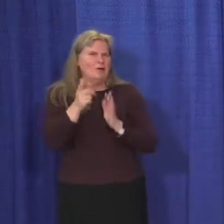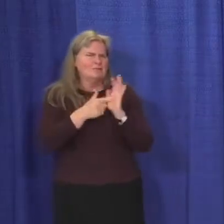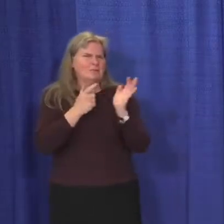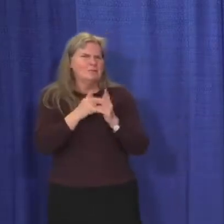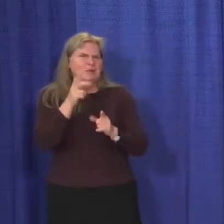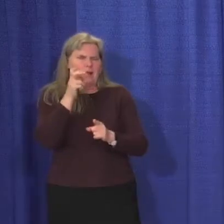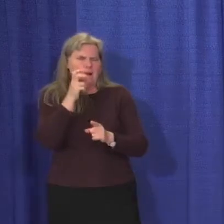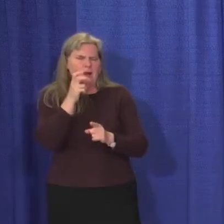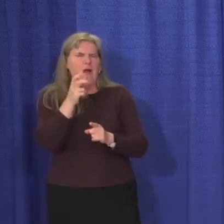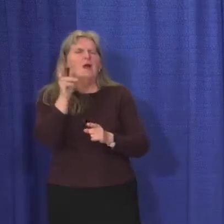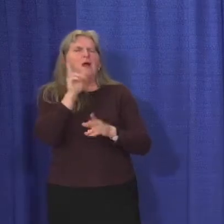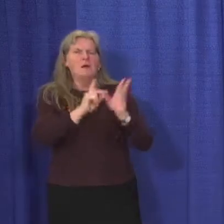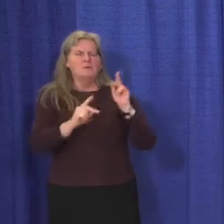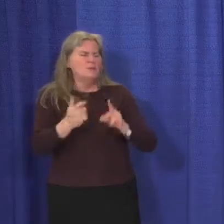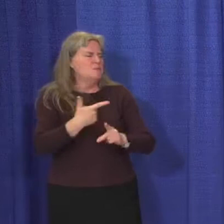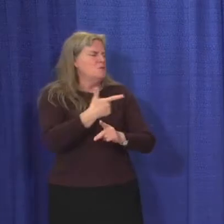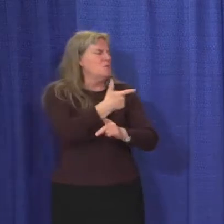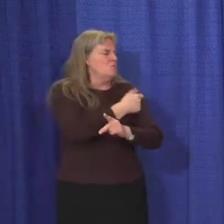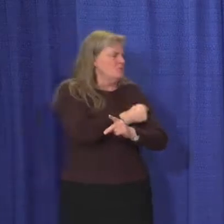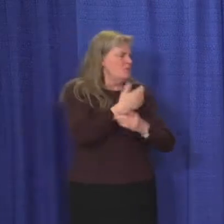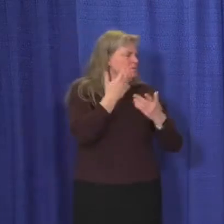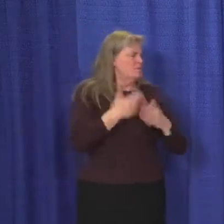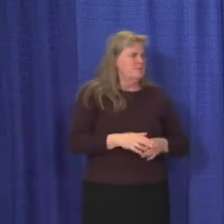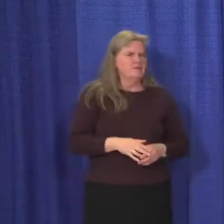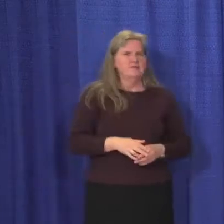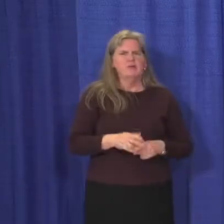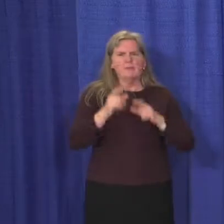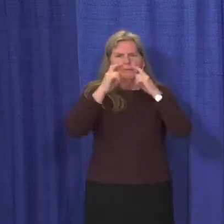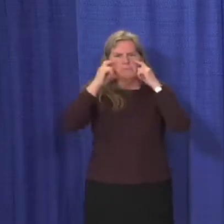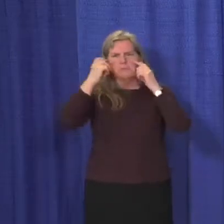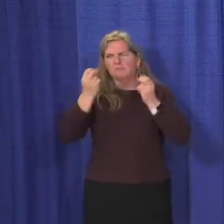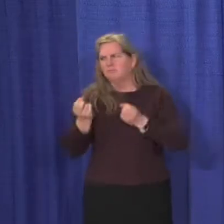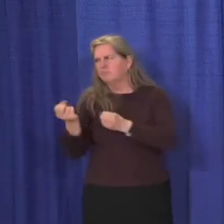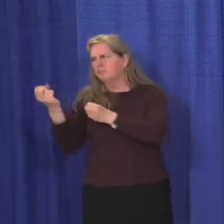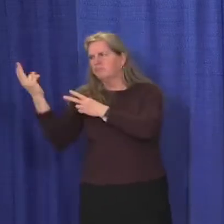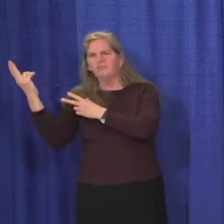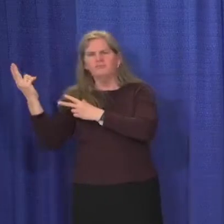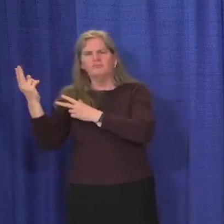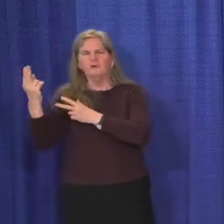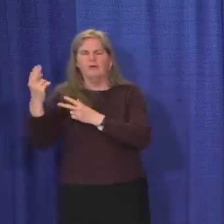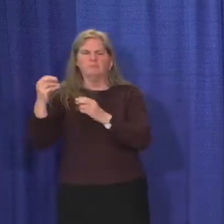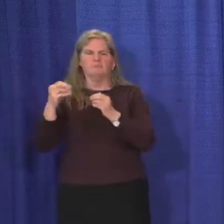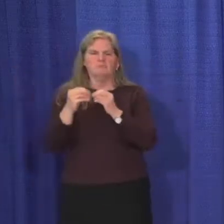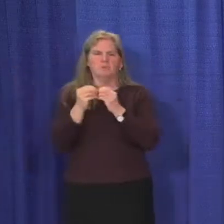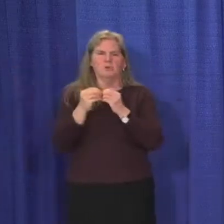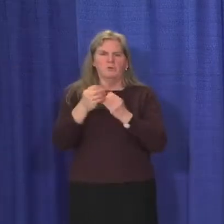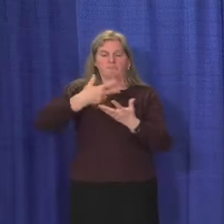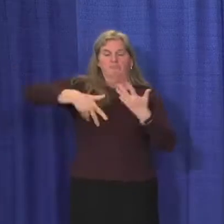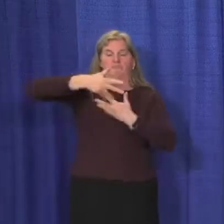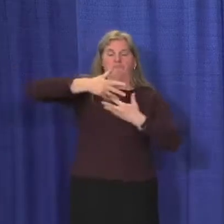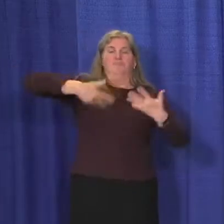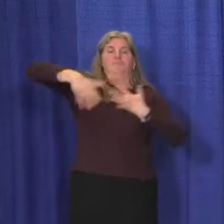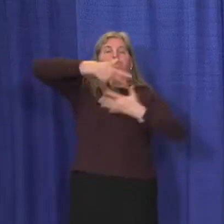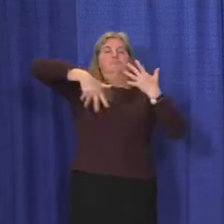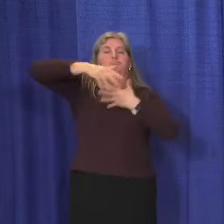Who have received vaccination and gone on to shed their masks and expand their social bubbles.